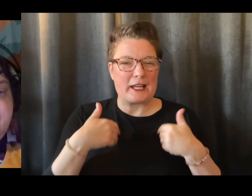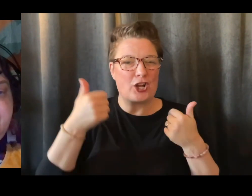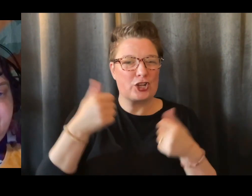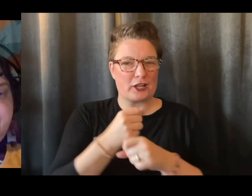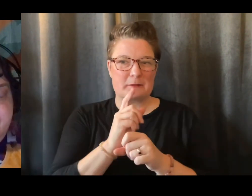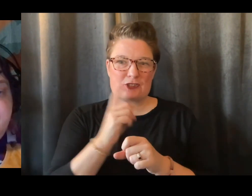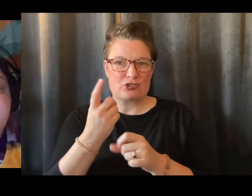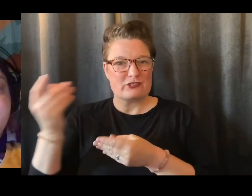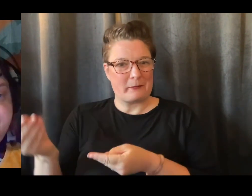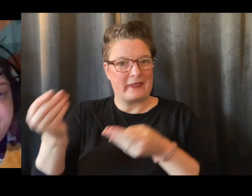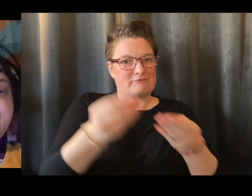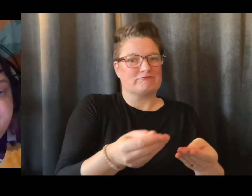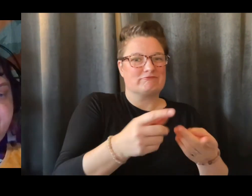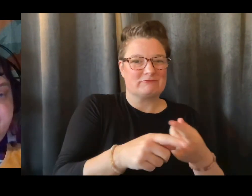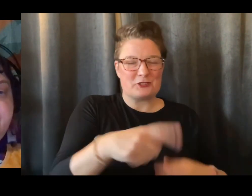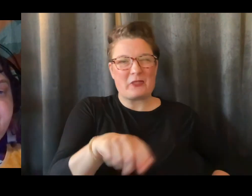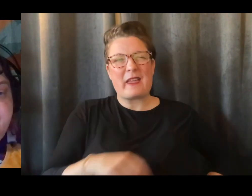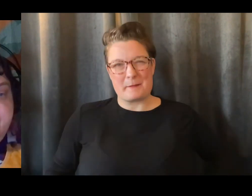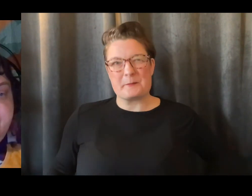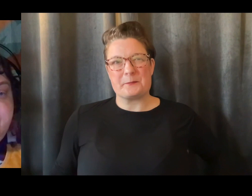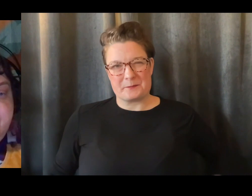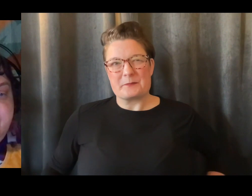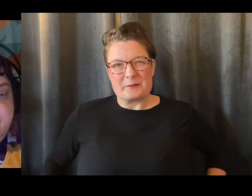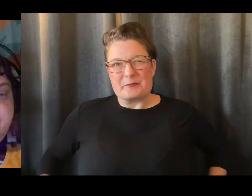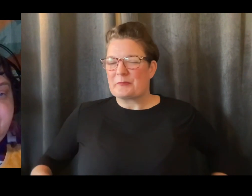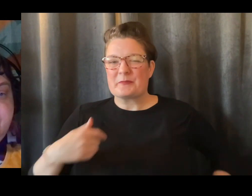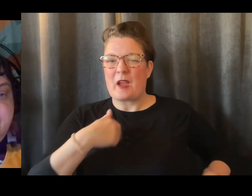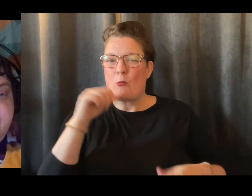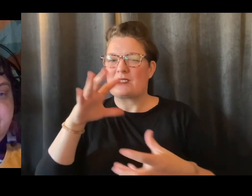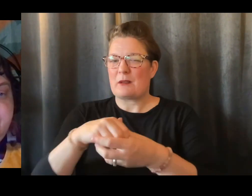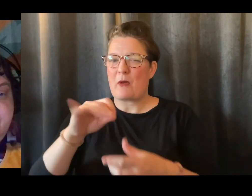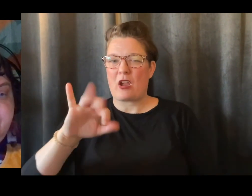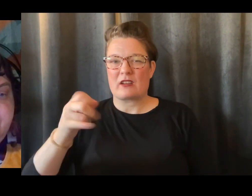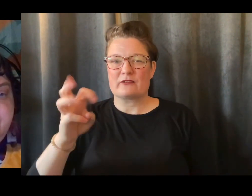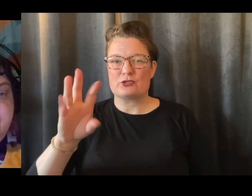know, I wasn't part of the Jewcy group and, and reflecting now, I think that